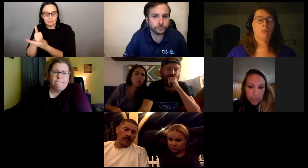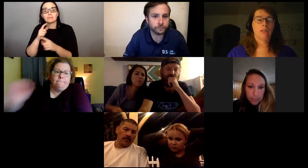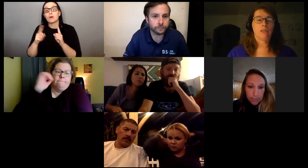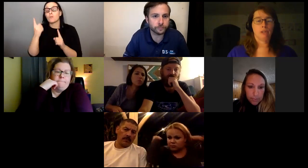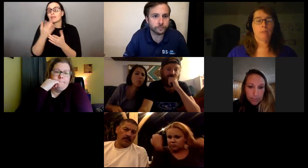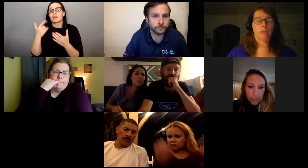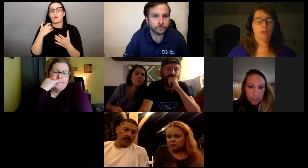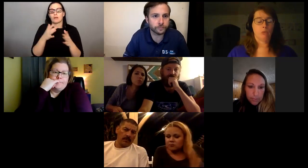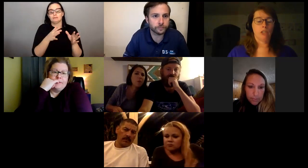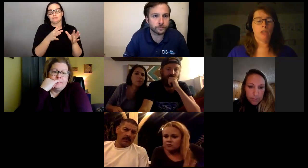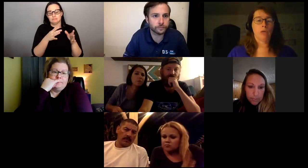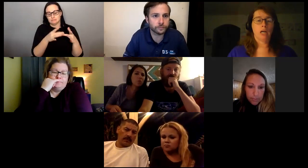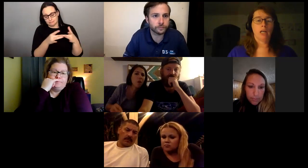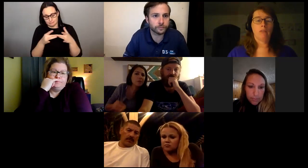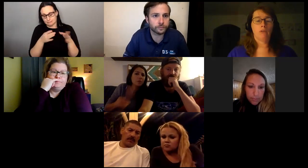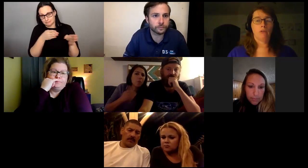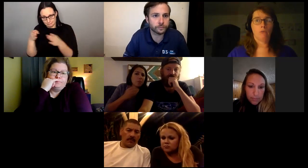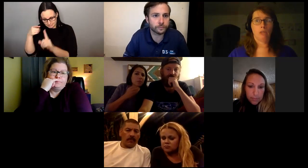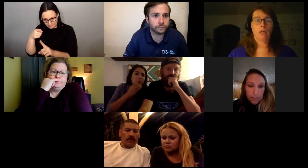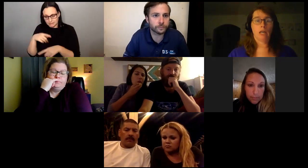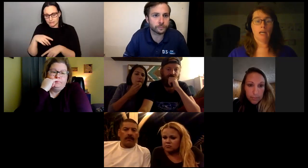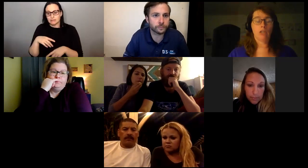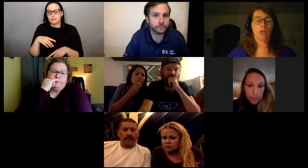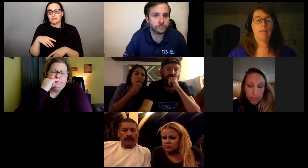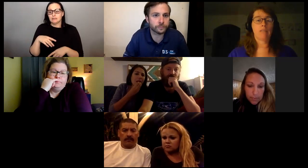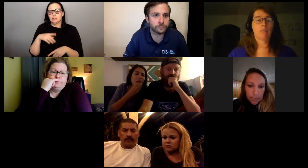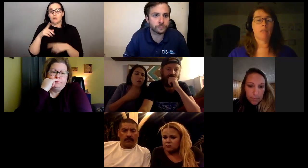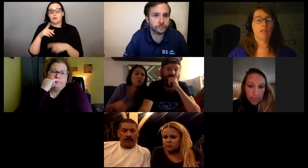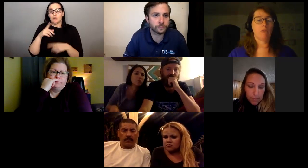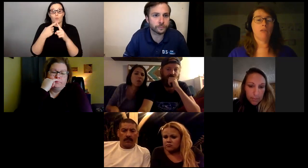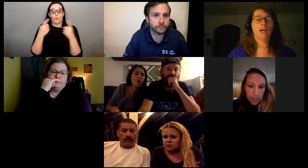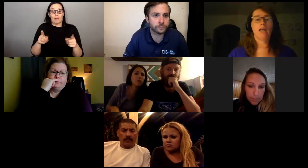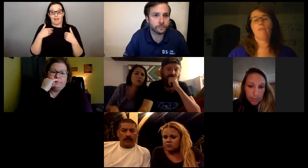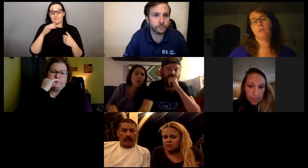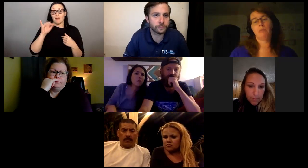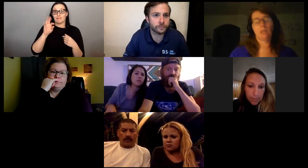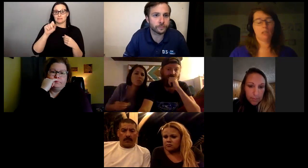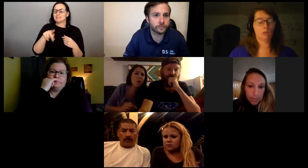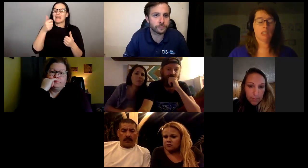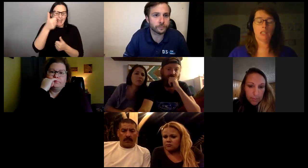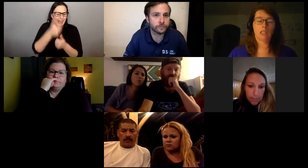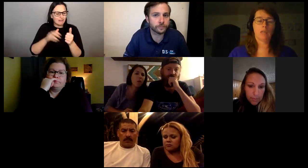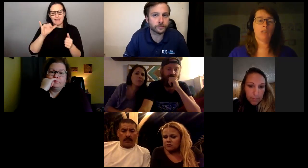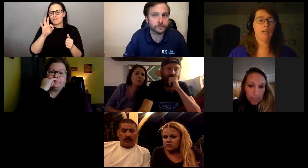you to is when you have when you had your ifsp